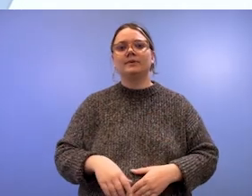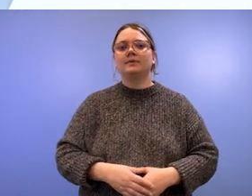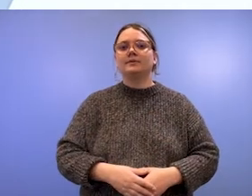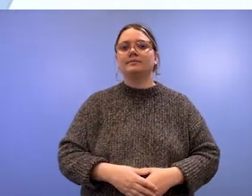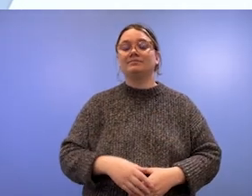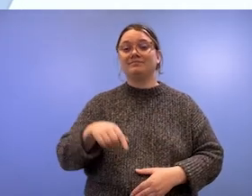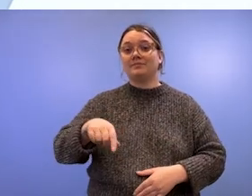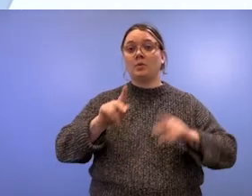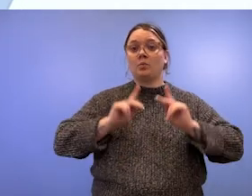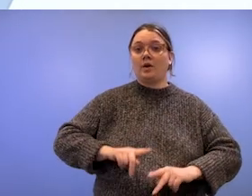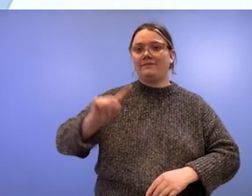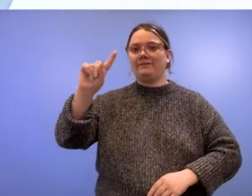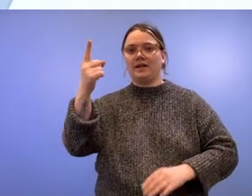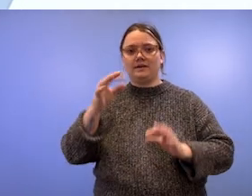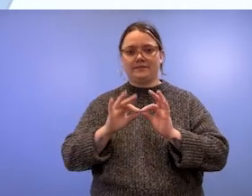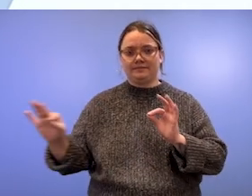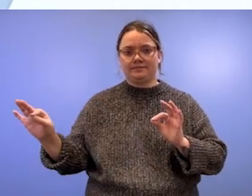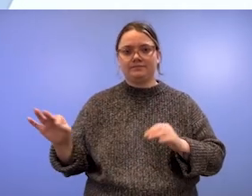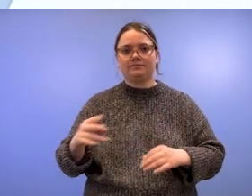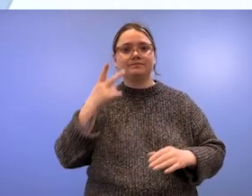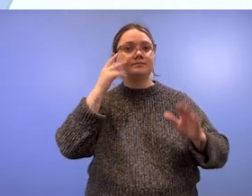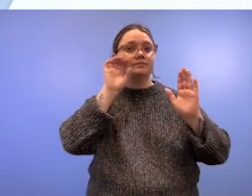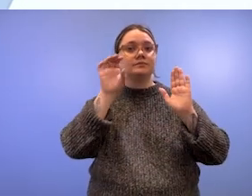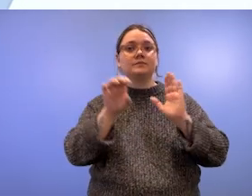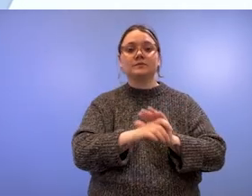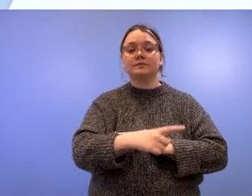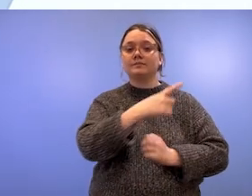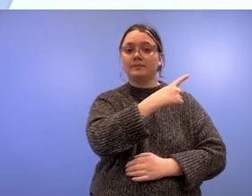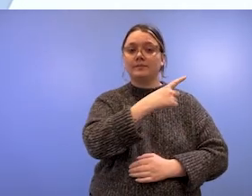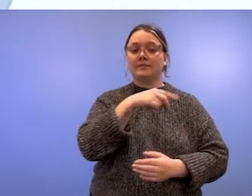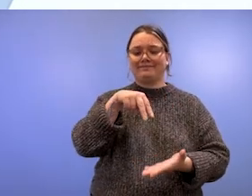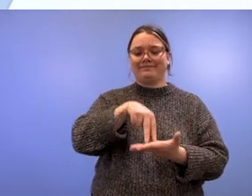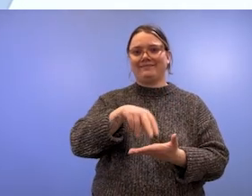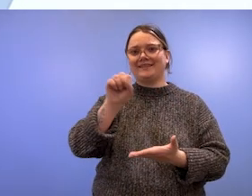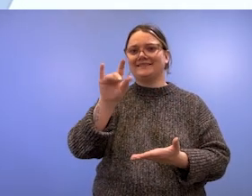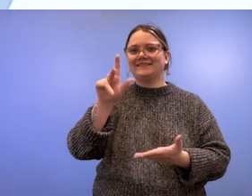person first language. So on the slide there is an image of a stick person holding a puzzle piece